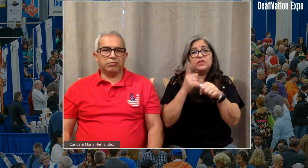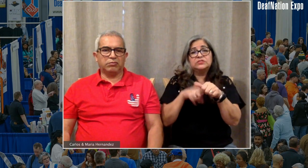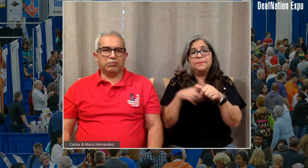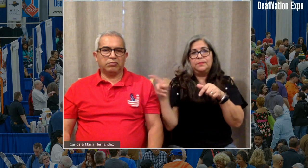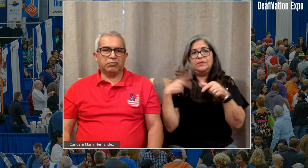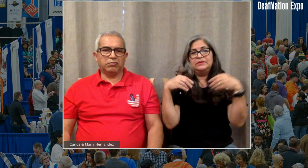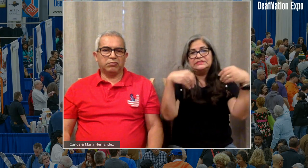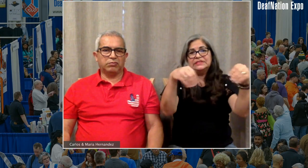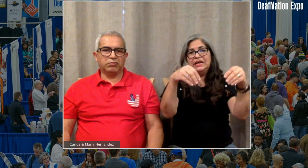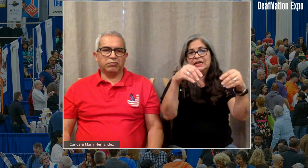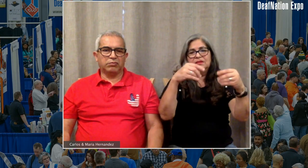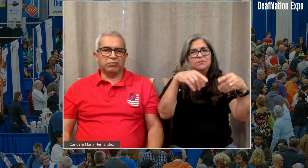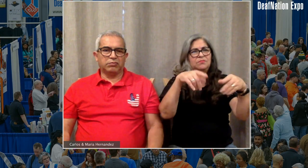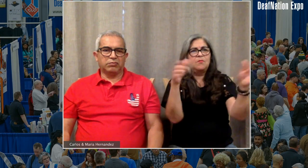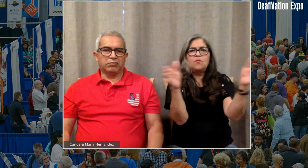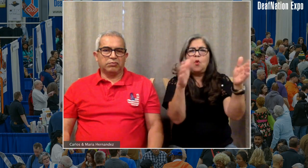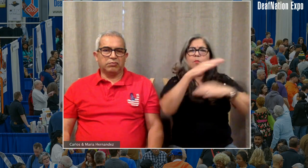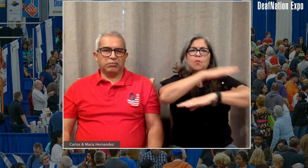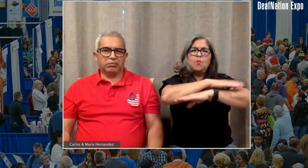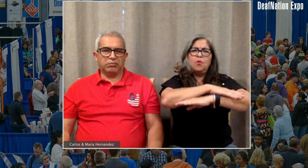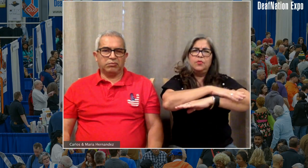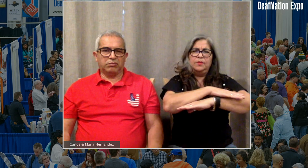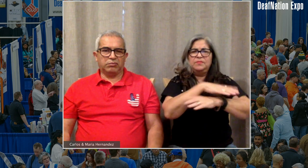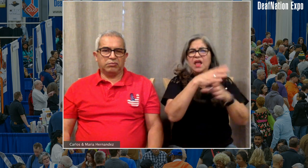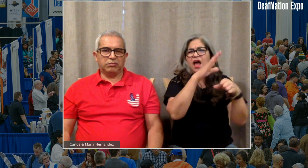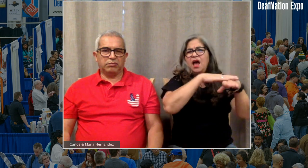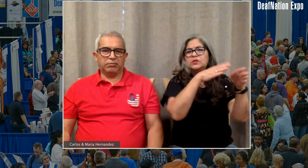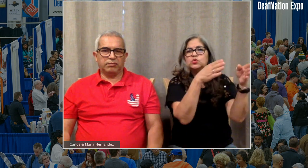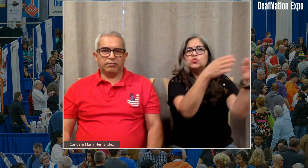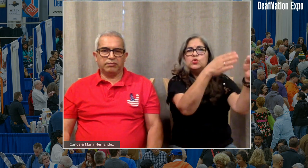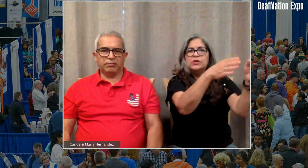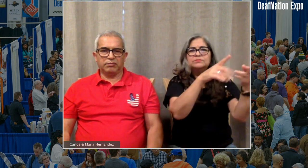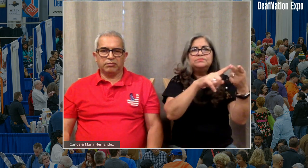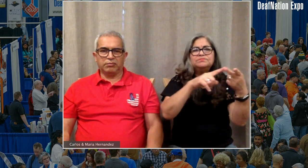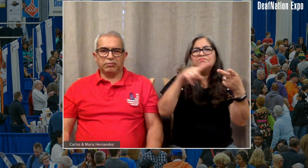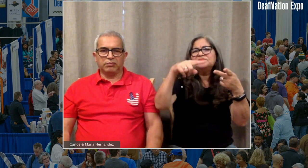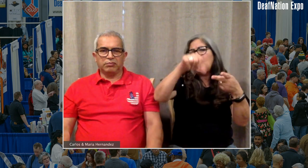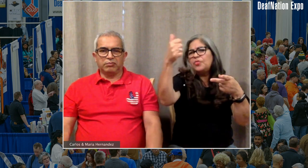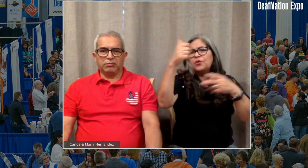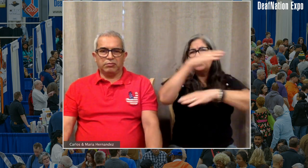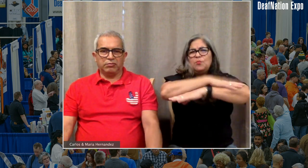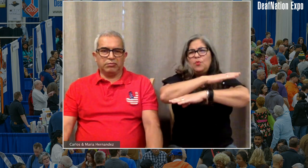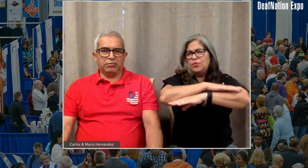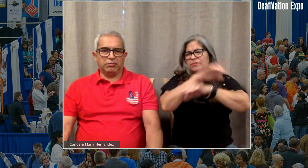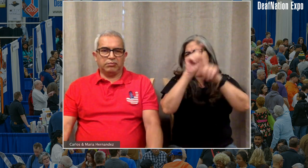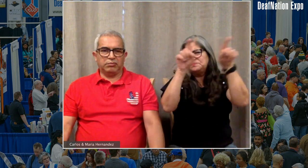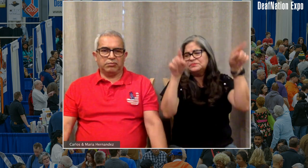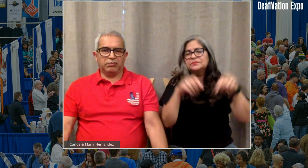The first time we were selling was at a small booth on the street, and other booths.